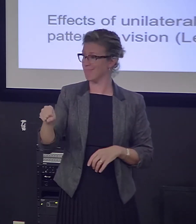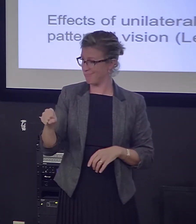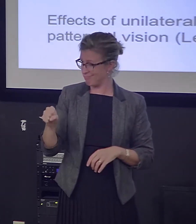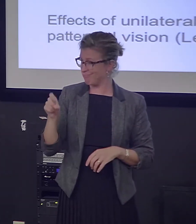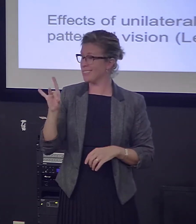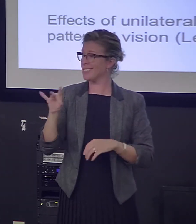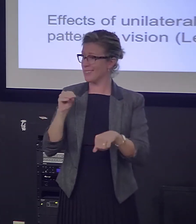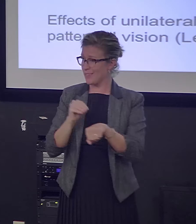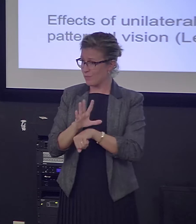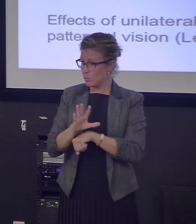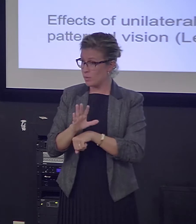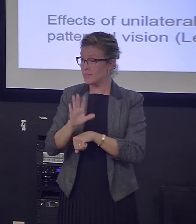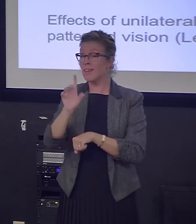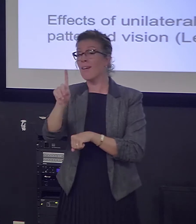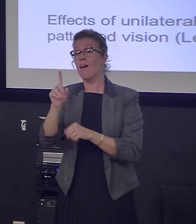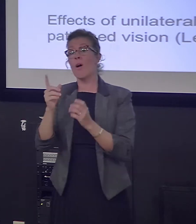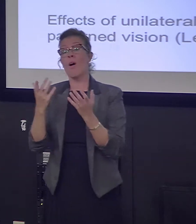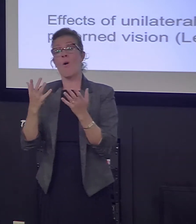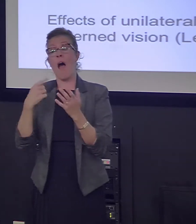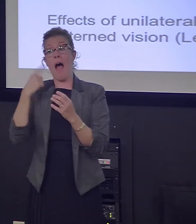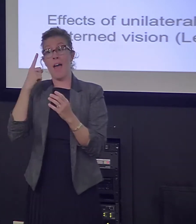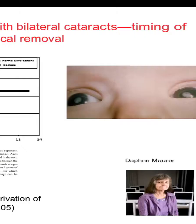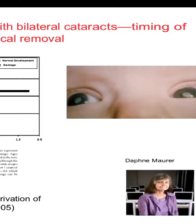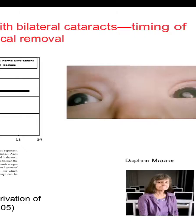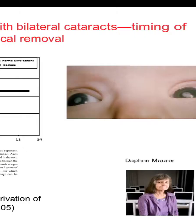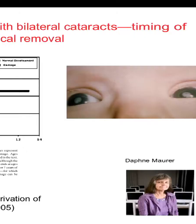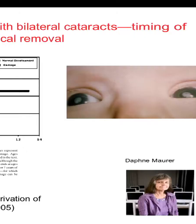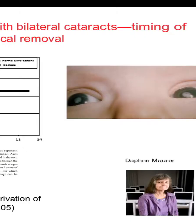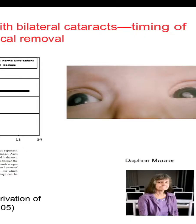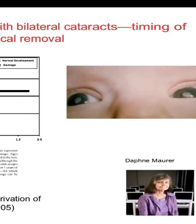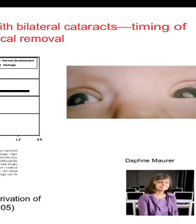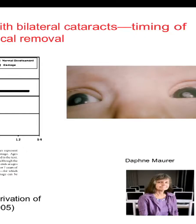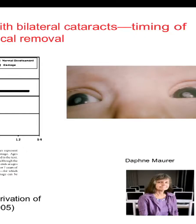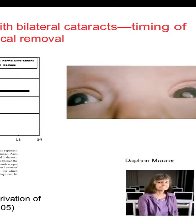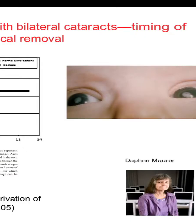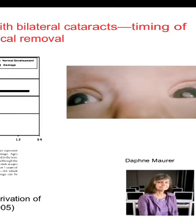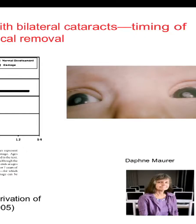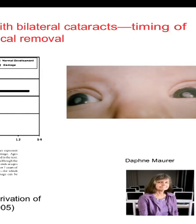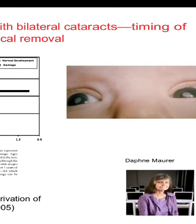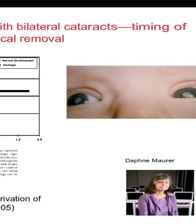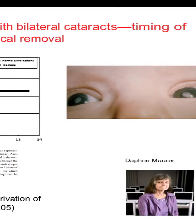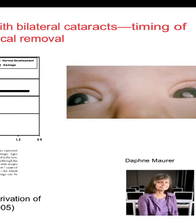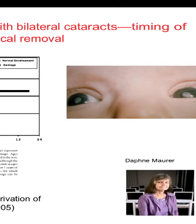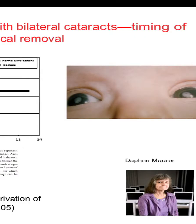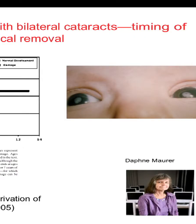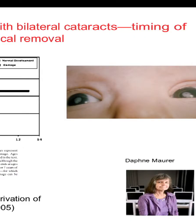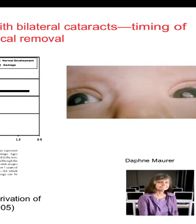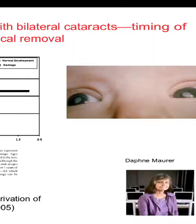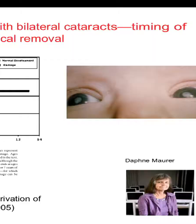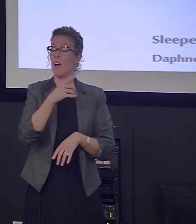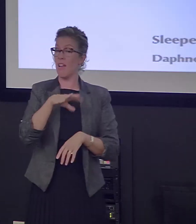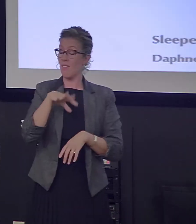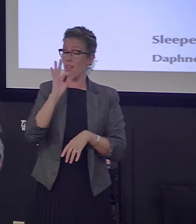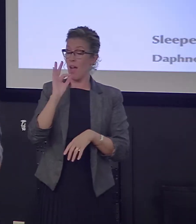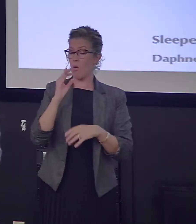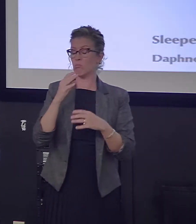What's more interesting or what's as interesting is she found that these what she called in